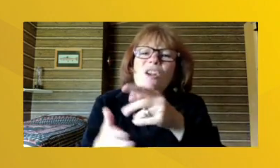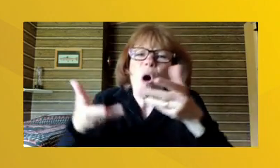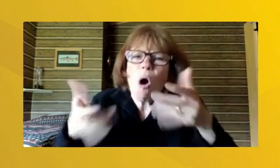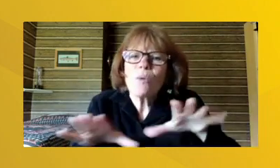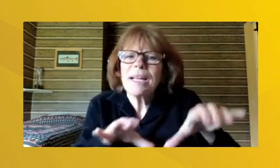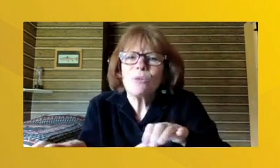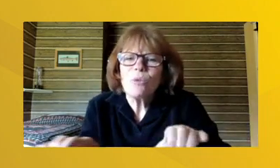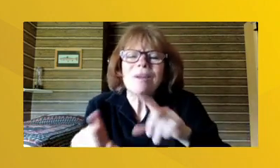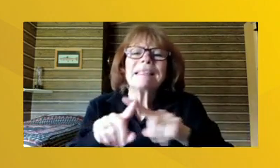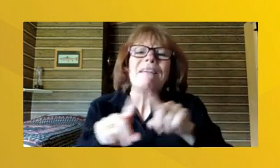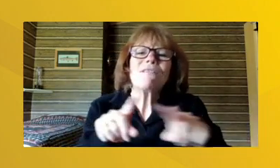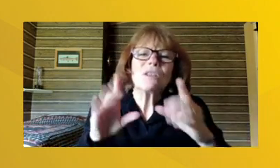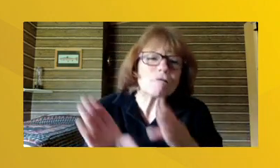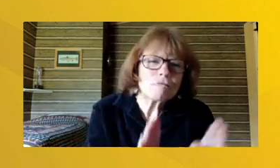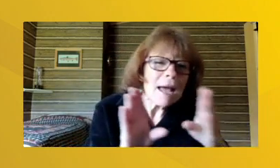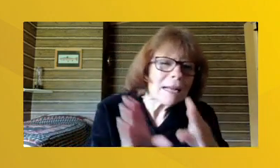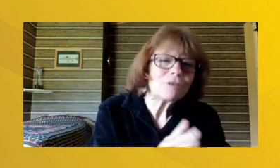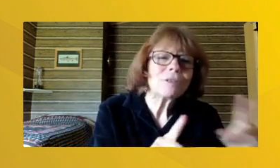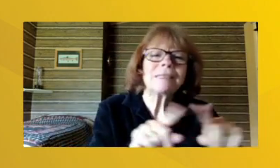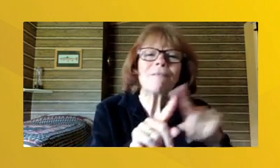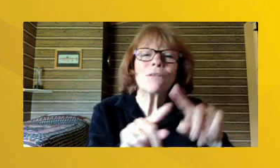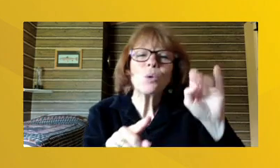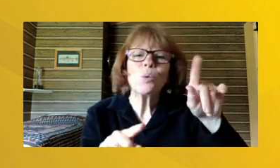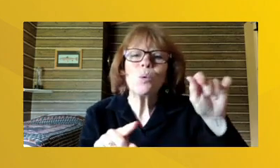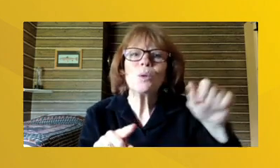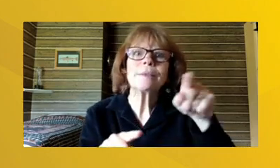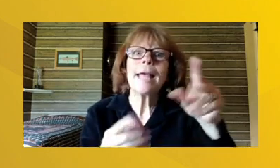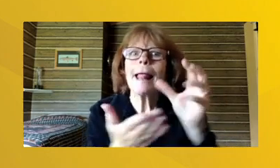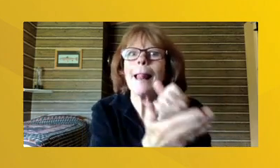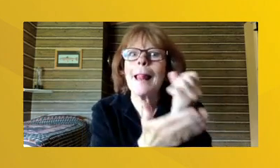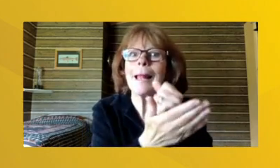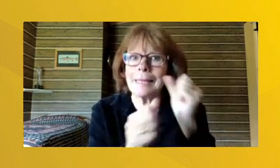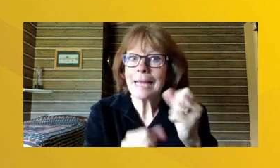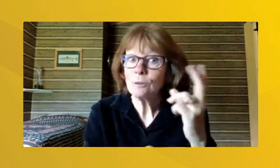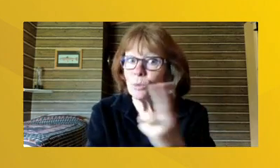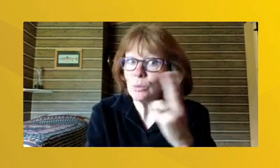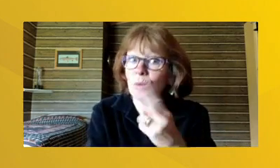So what we have done is developed themes for content units.